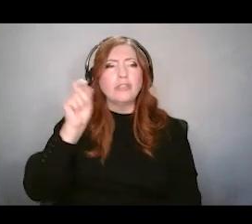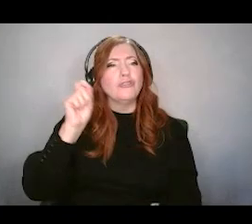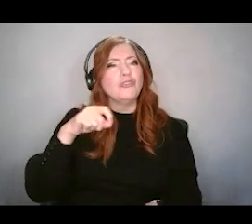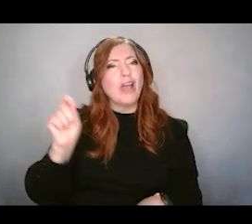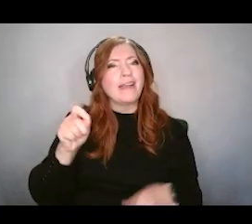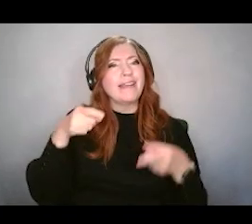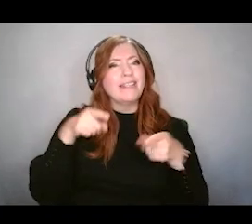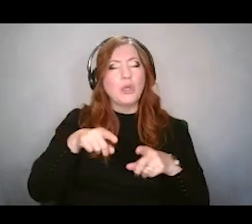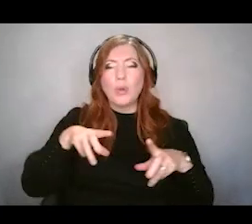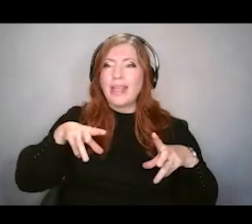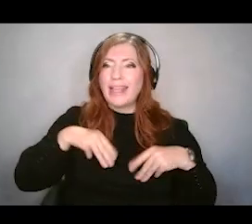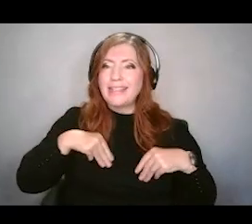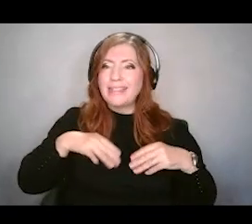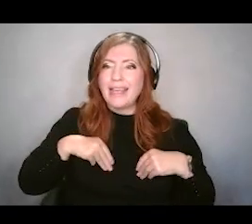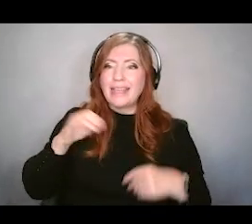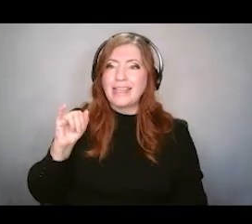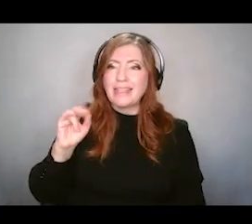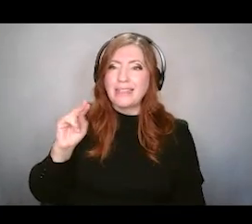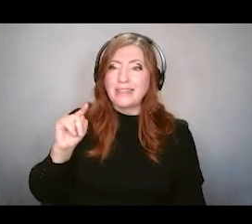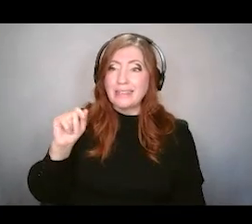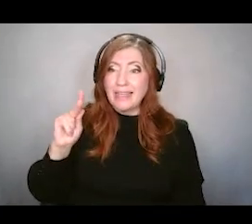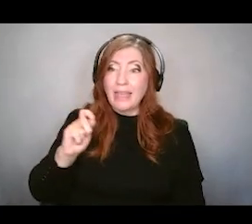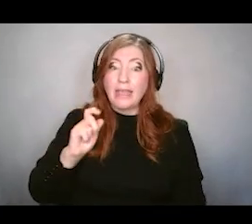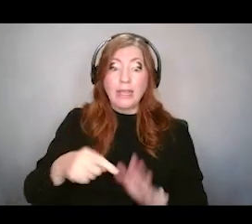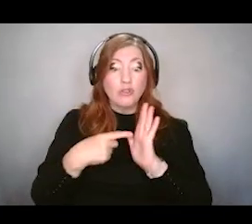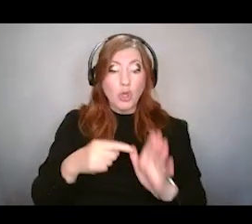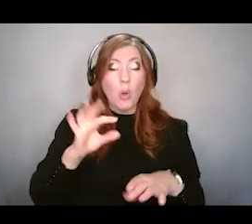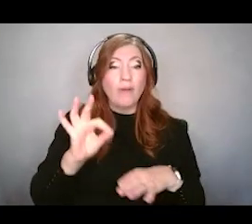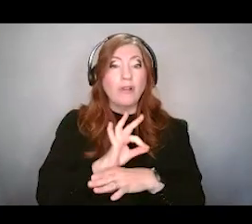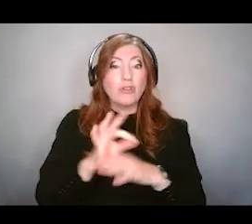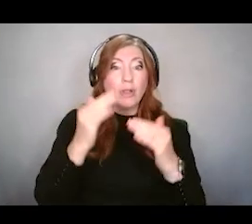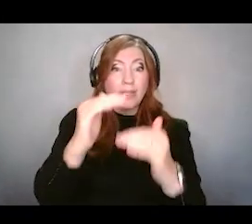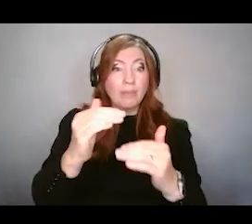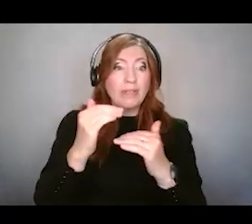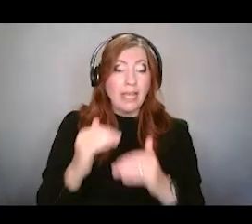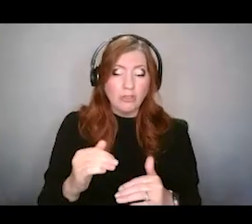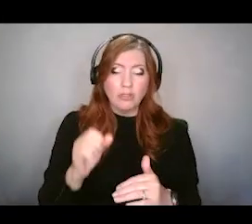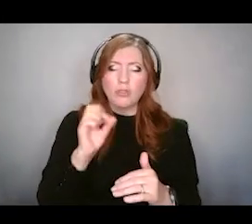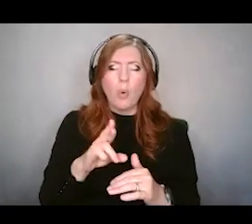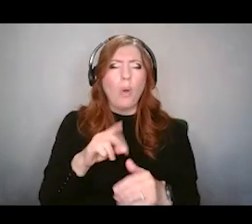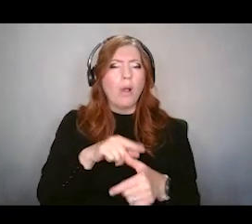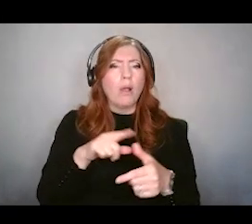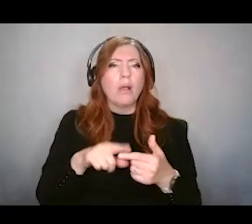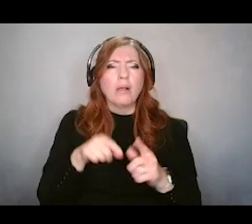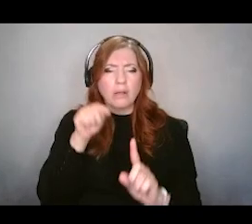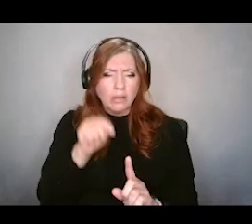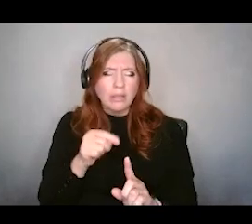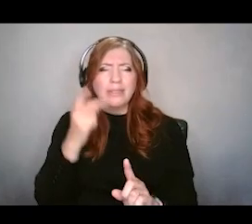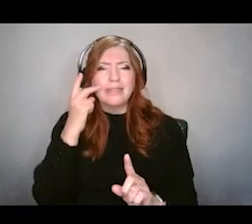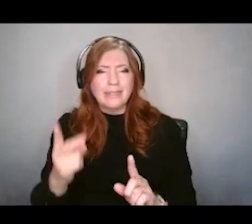limitations or access needs that impact how someone participates in your project